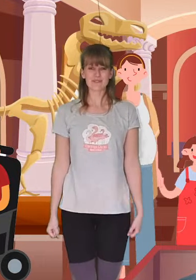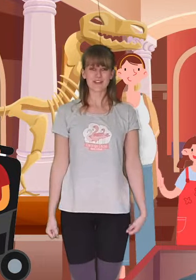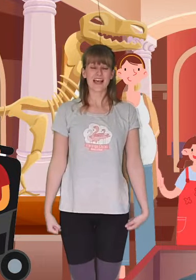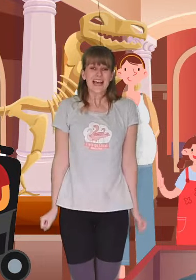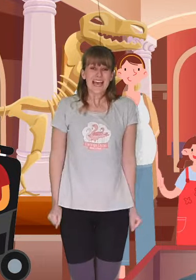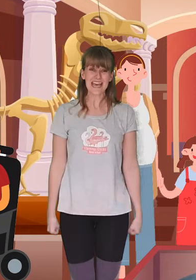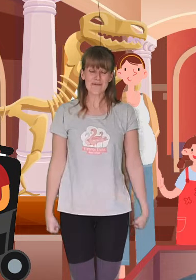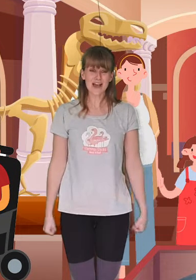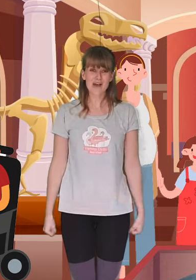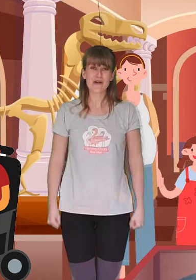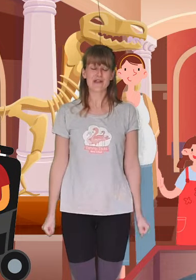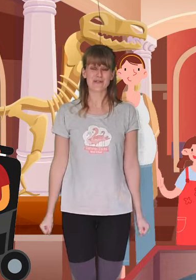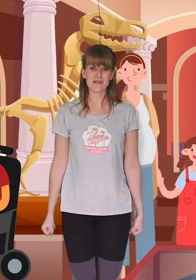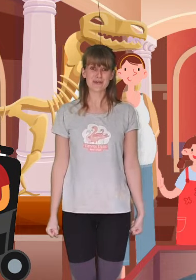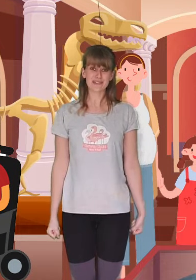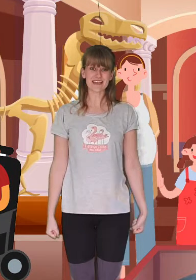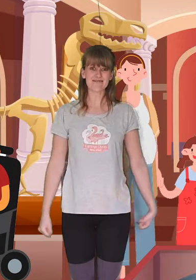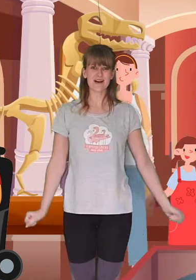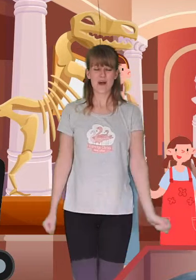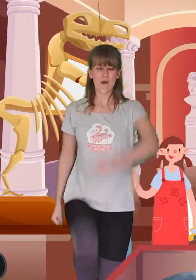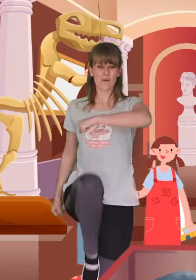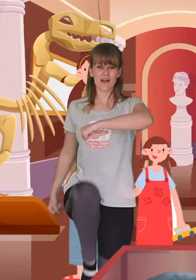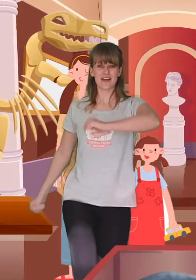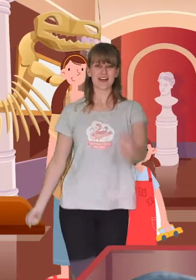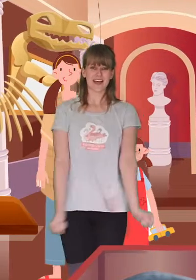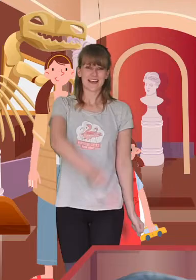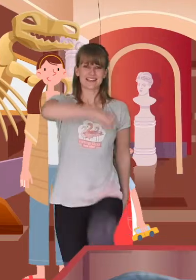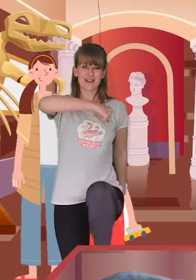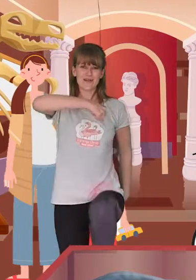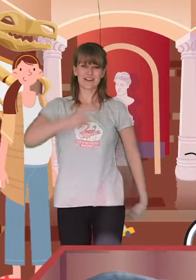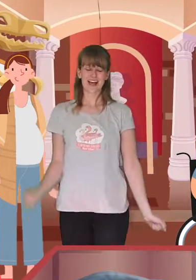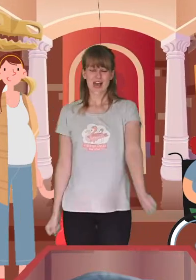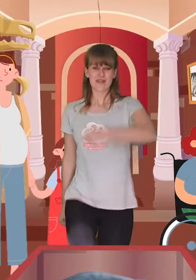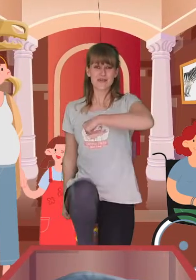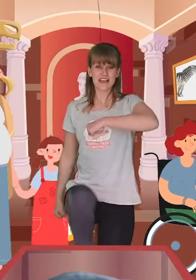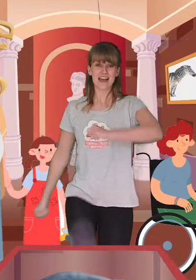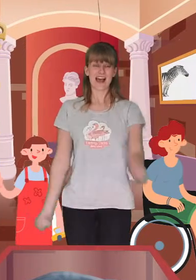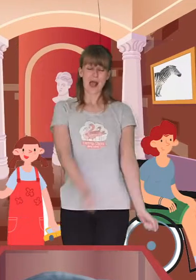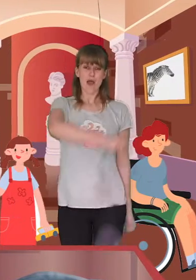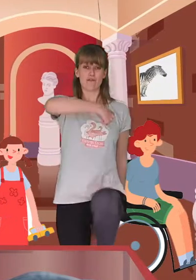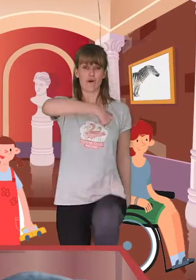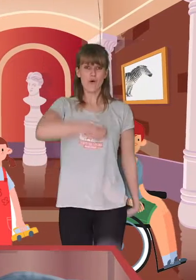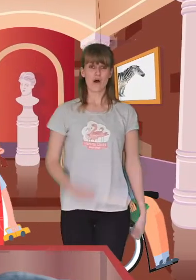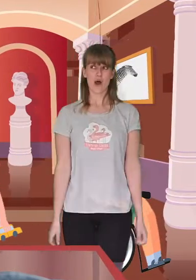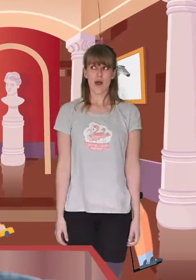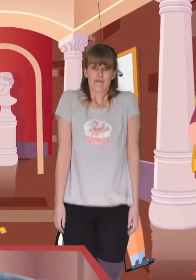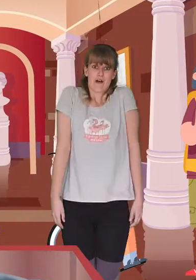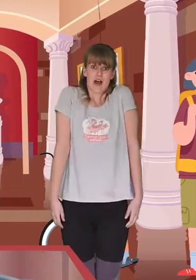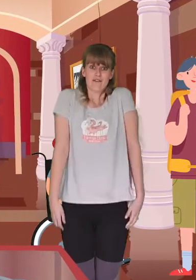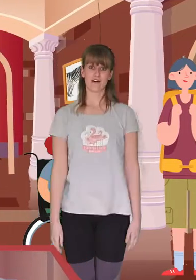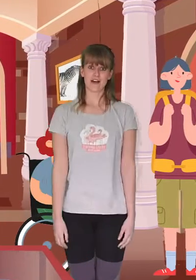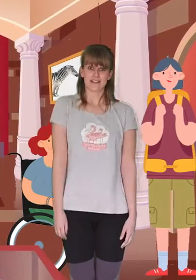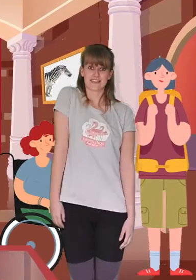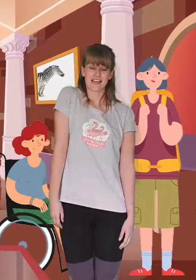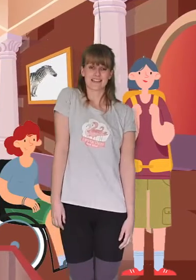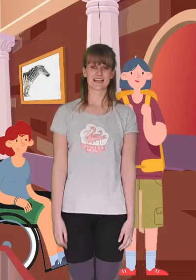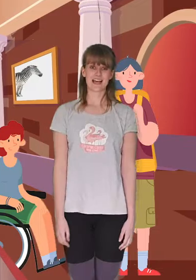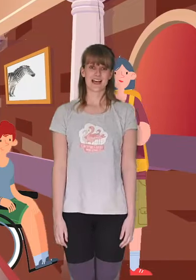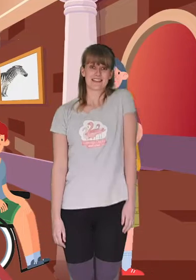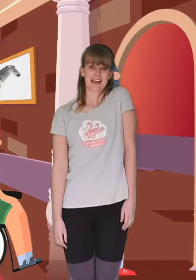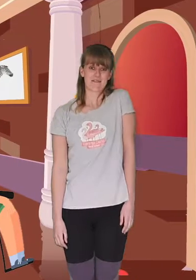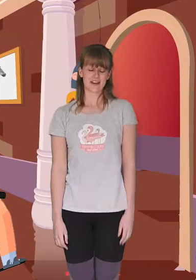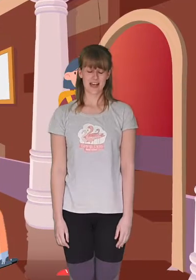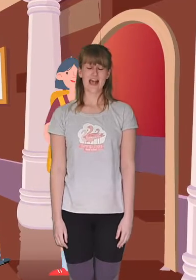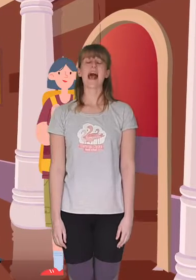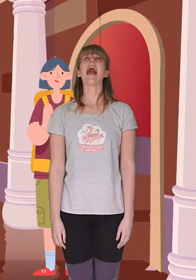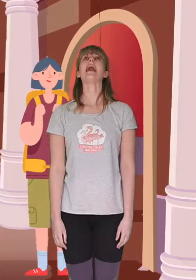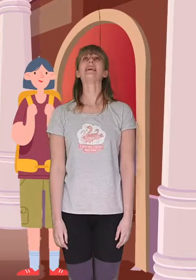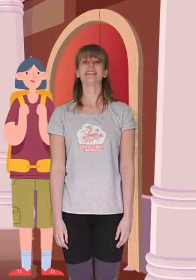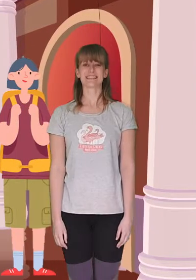Here we go through the museum one, two, three, four, five, six, seven, eight!